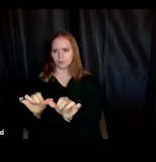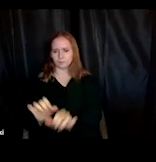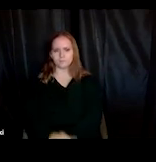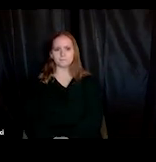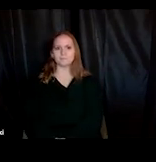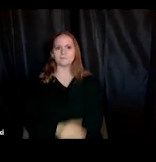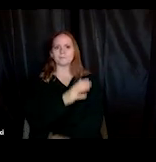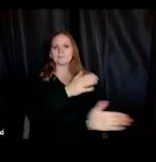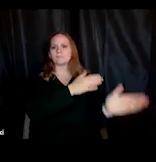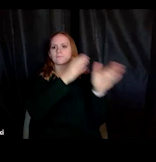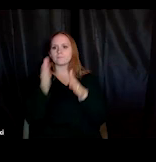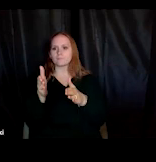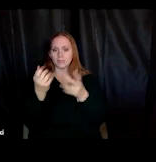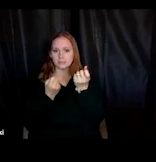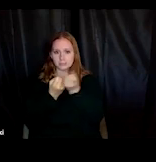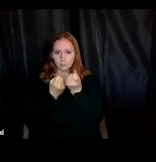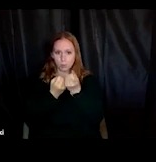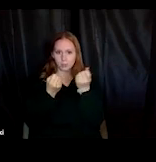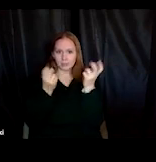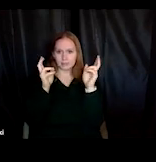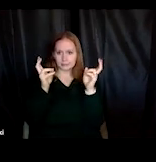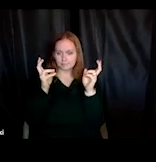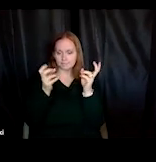known as career and recovery income support, also has...